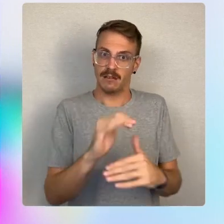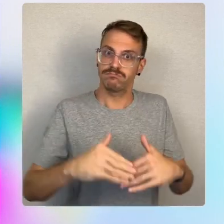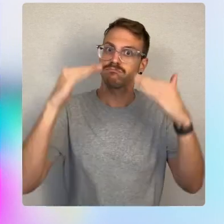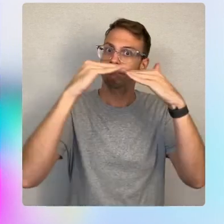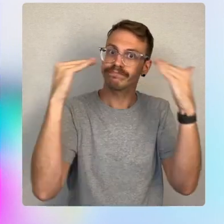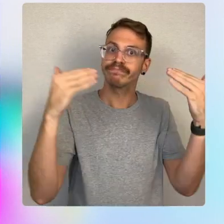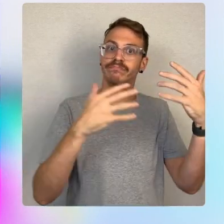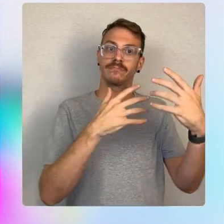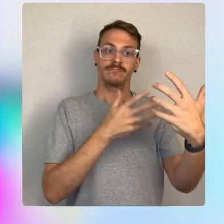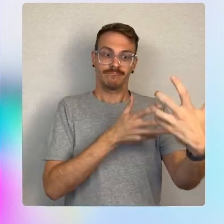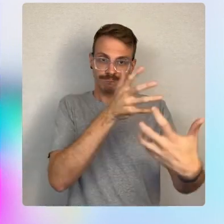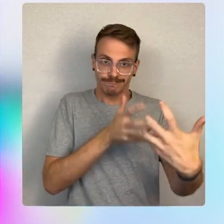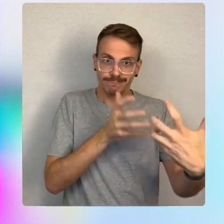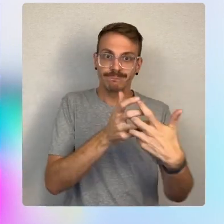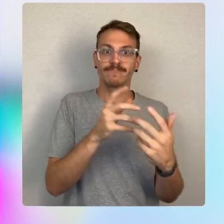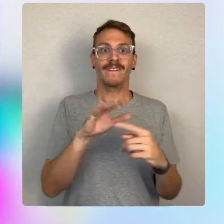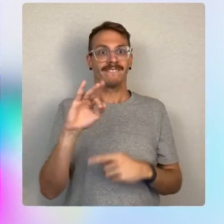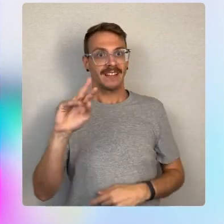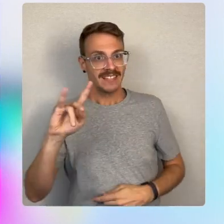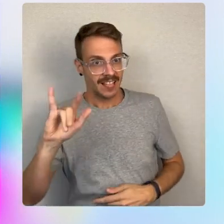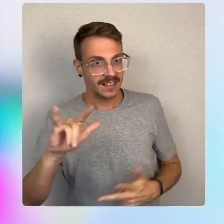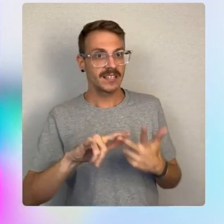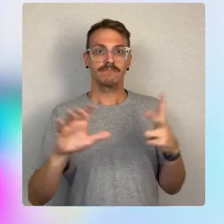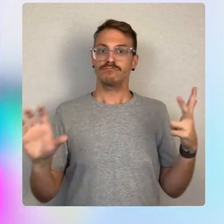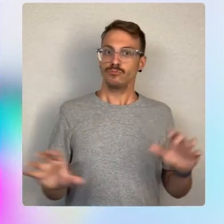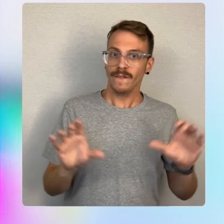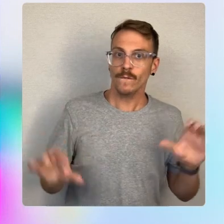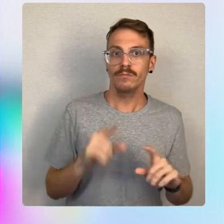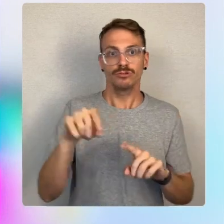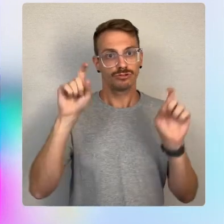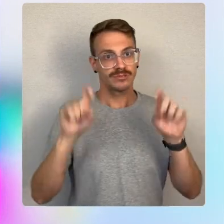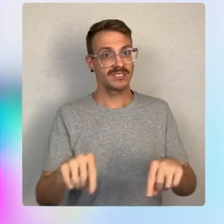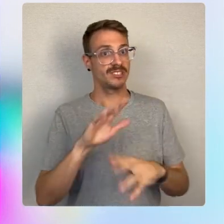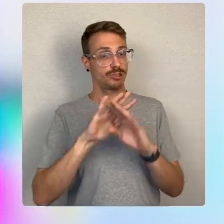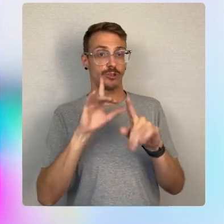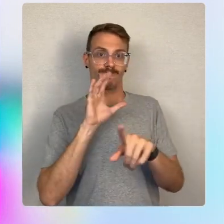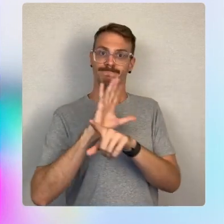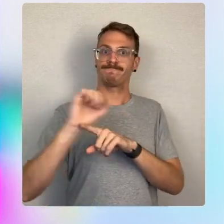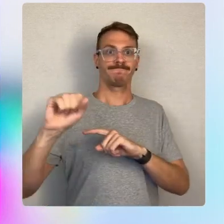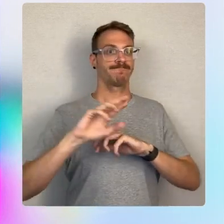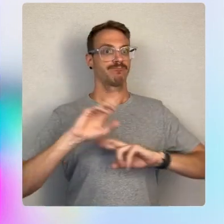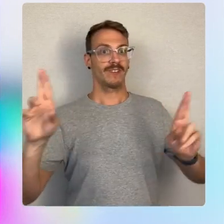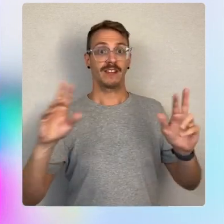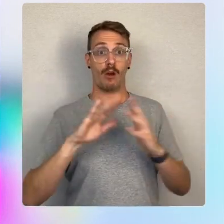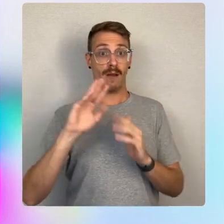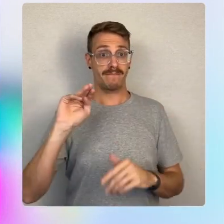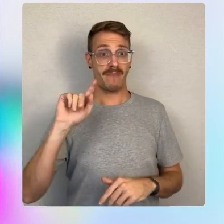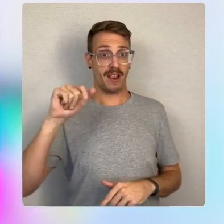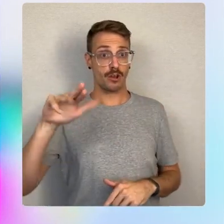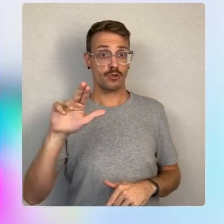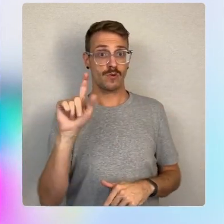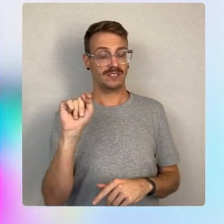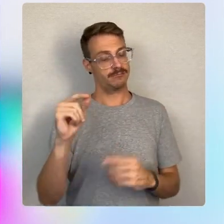and a level of fidelity and a level of performance that you need to to get performance on the Meta Quest,